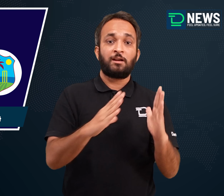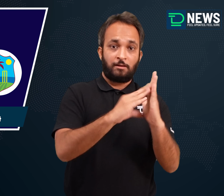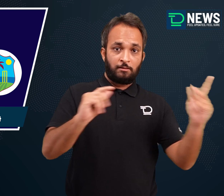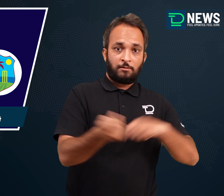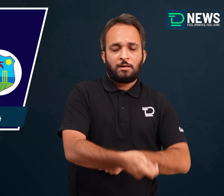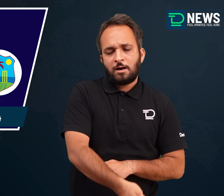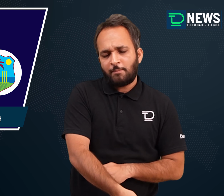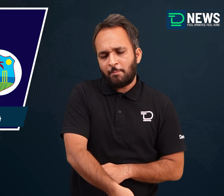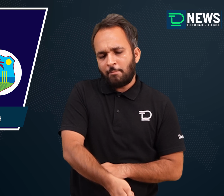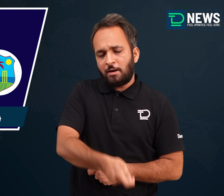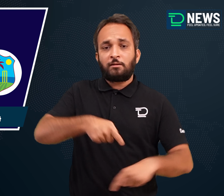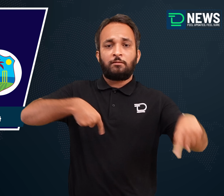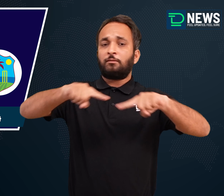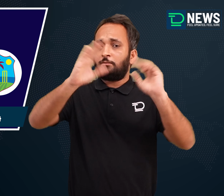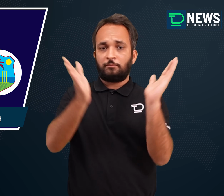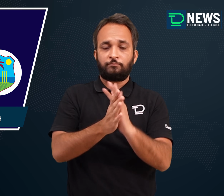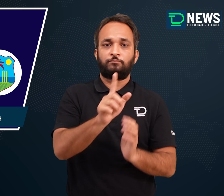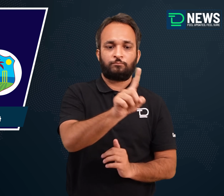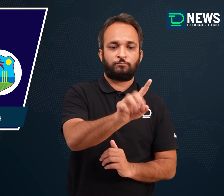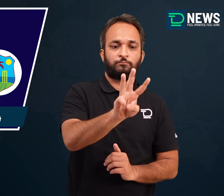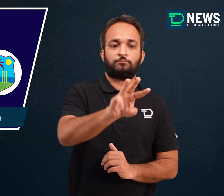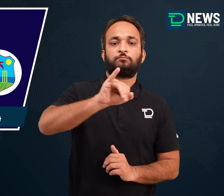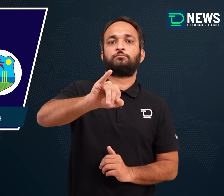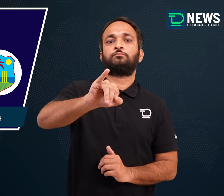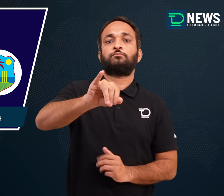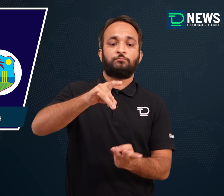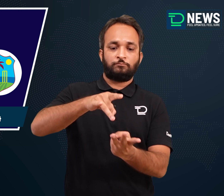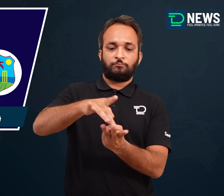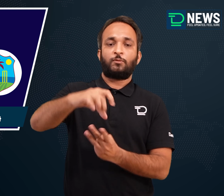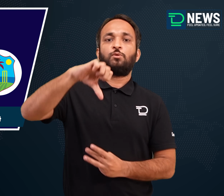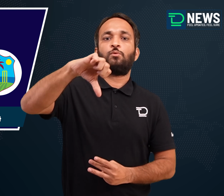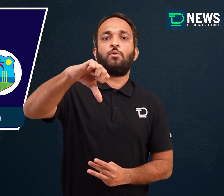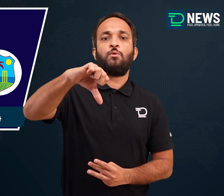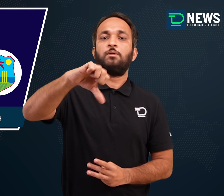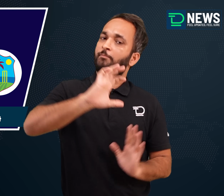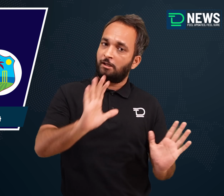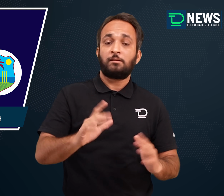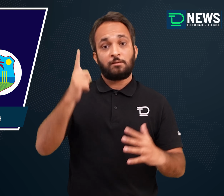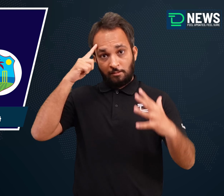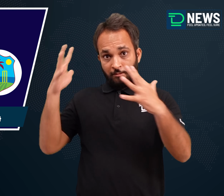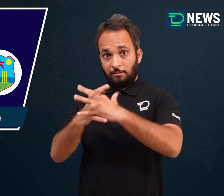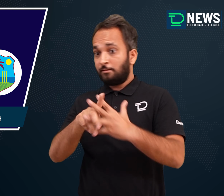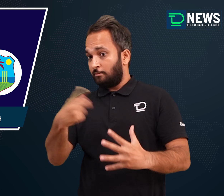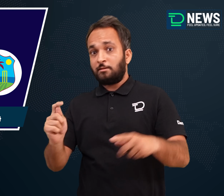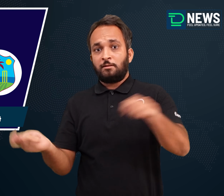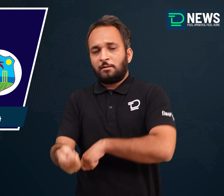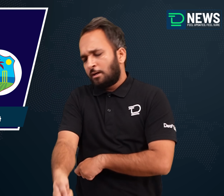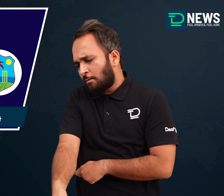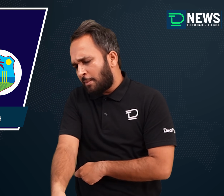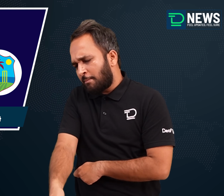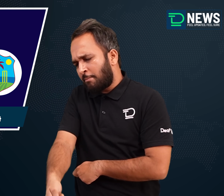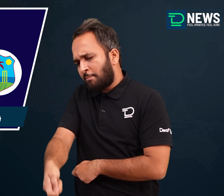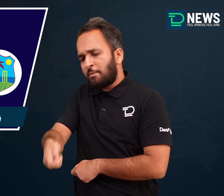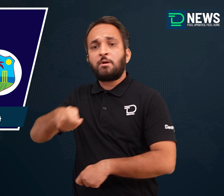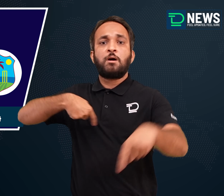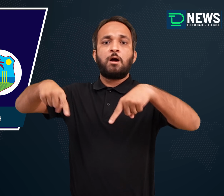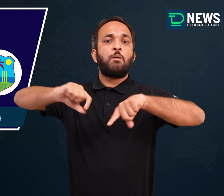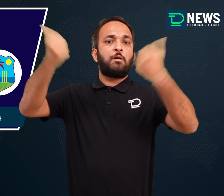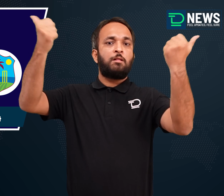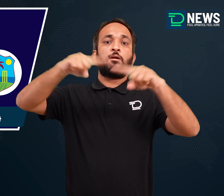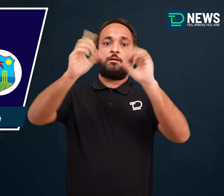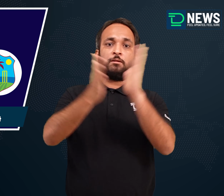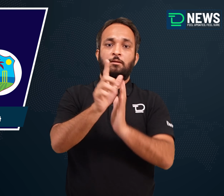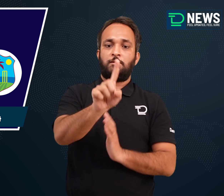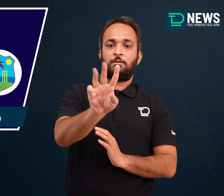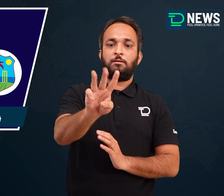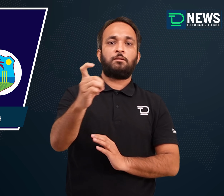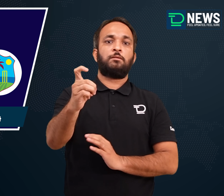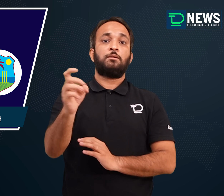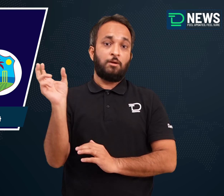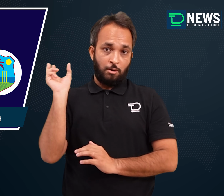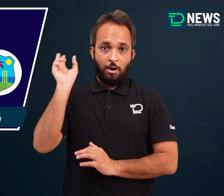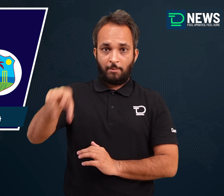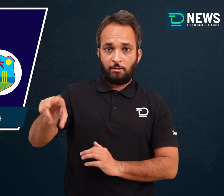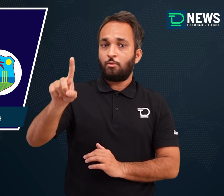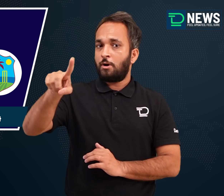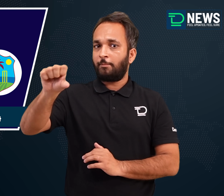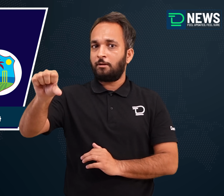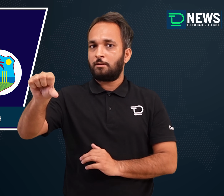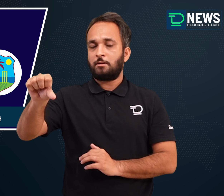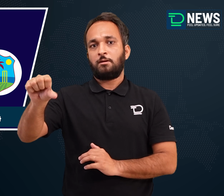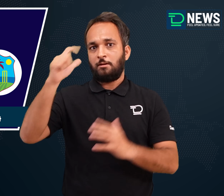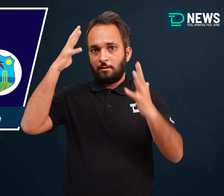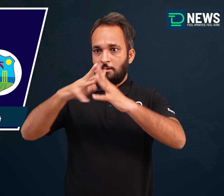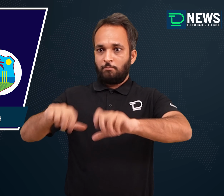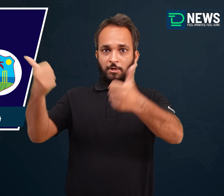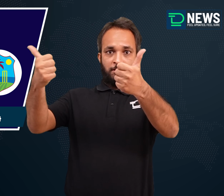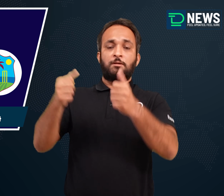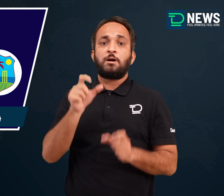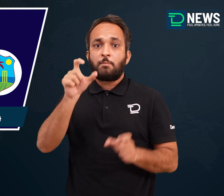Papua New Guinea scored 136 runs for nine wickets while chasing WI by 137 in the 19th over.